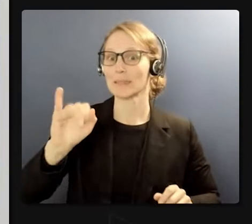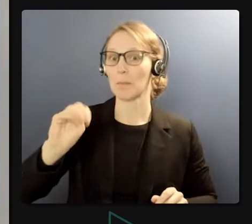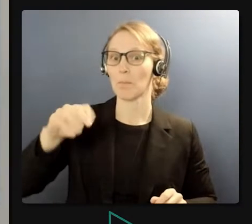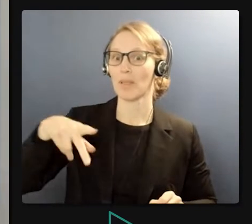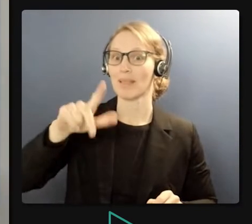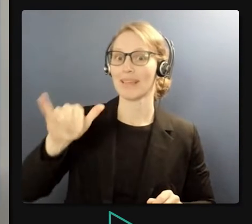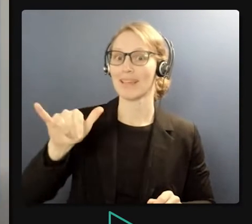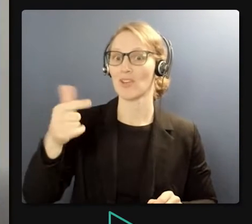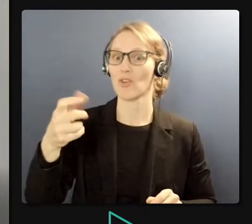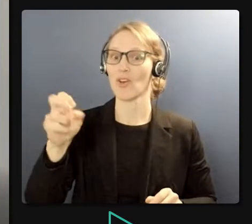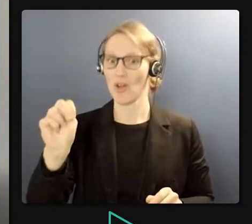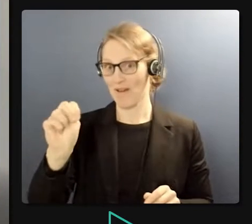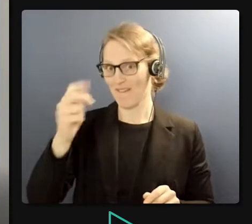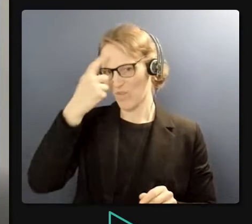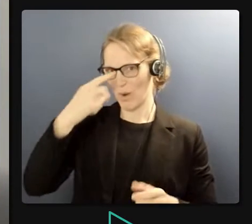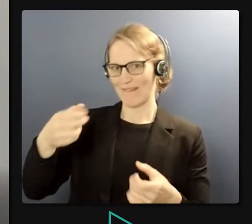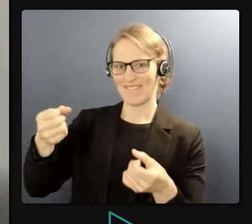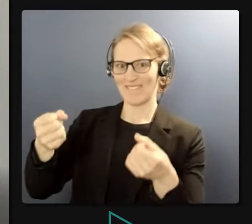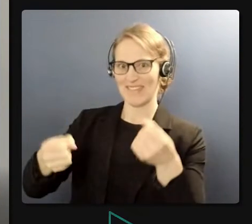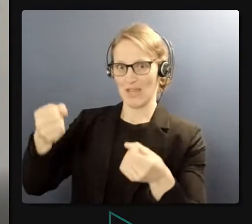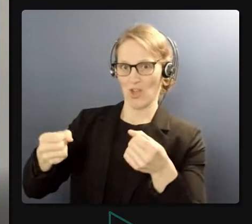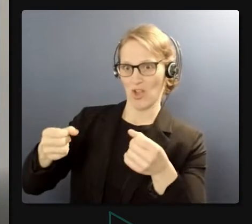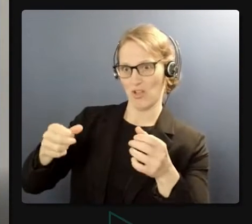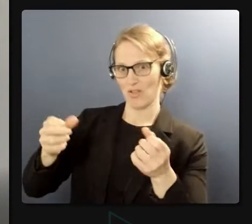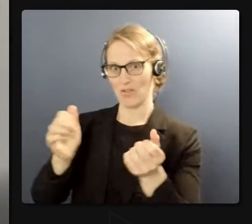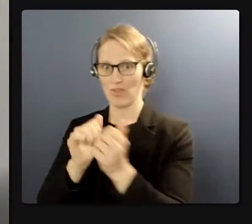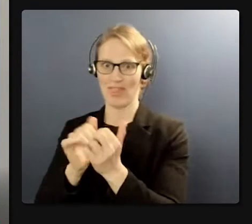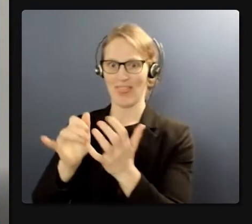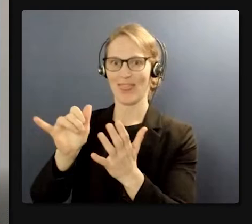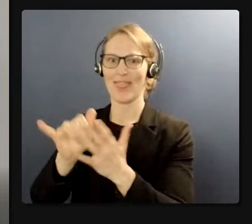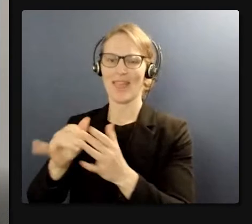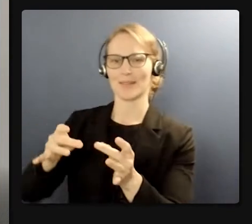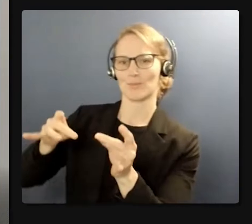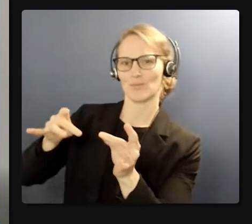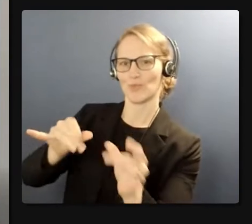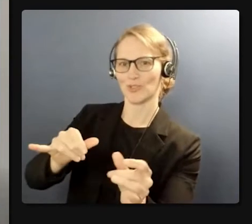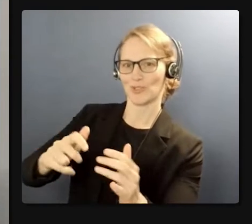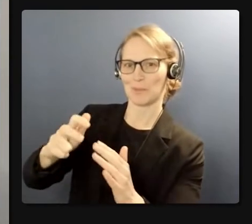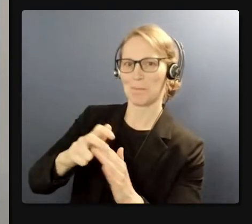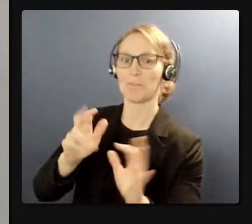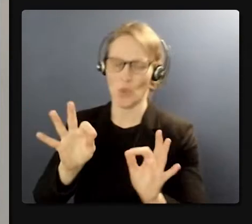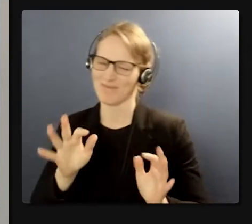My name is Samuel Rantaescola. I've been working with Simplygon for quite some time, about eight years.